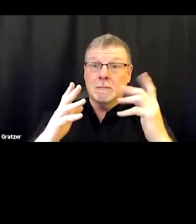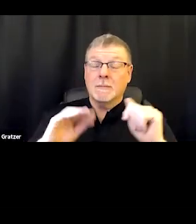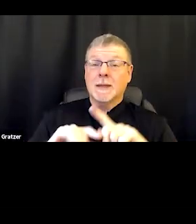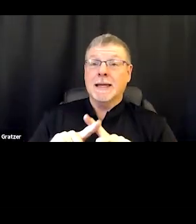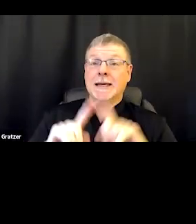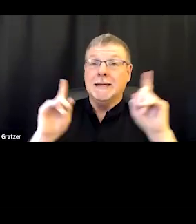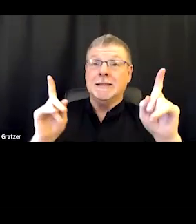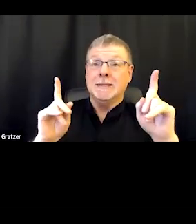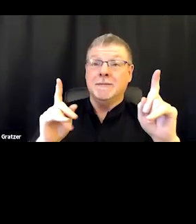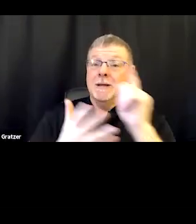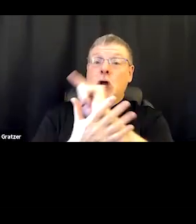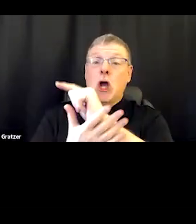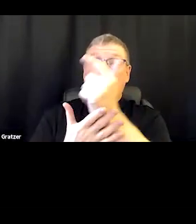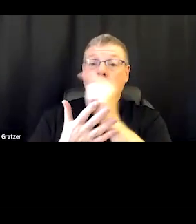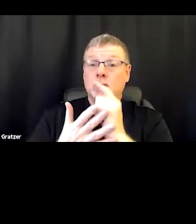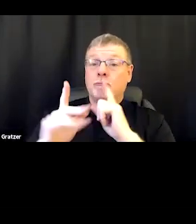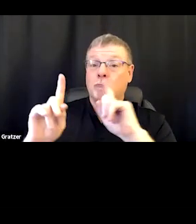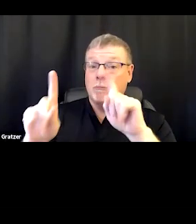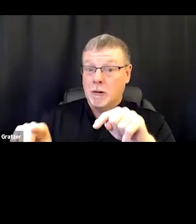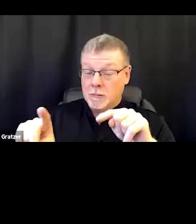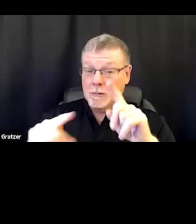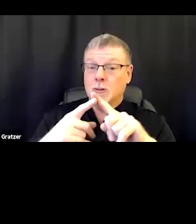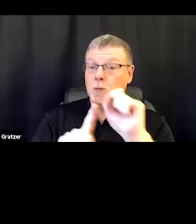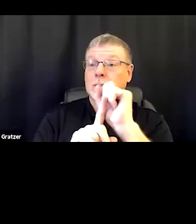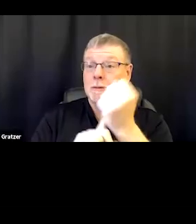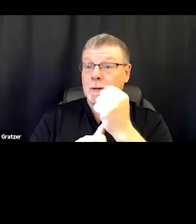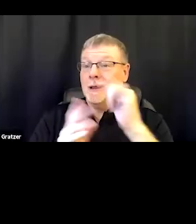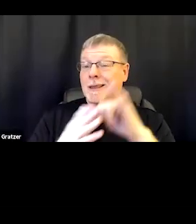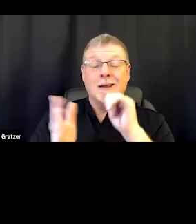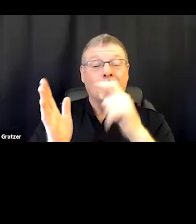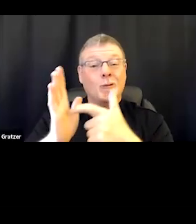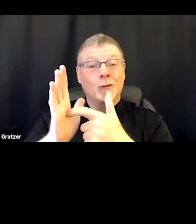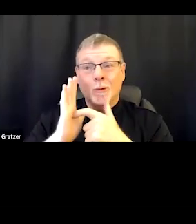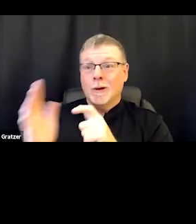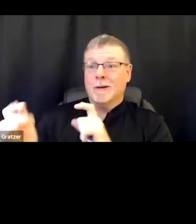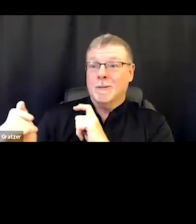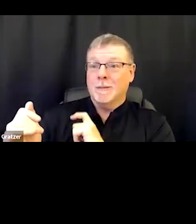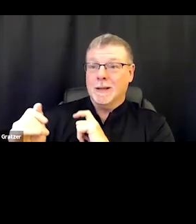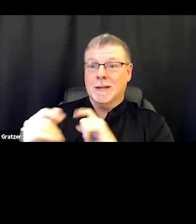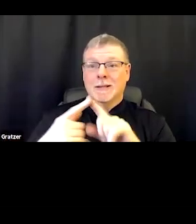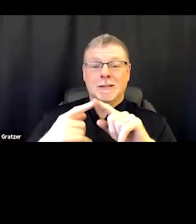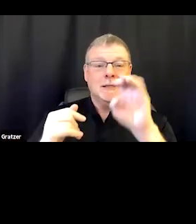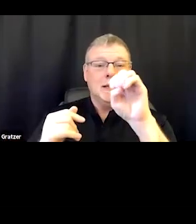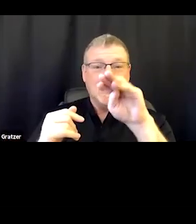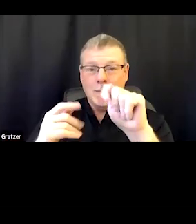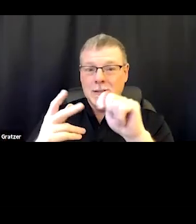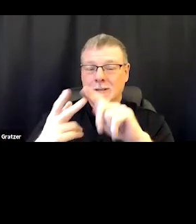and alternative response to situations that don't require police, EMS, or the fire department.